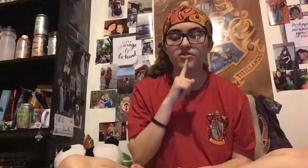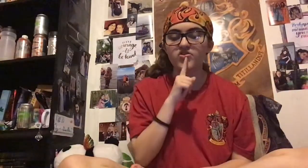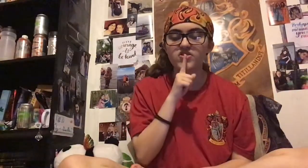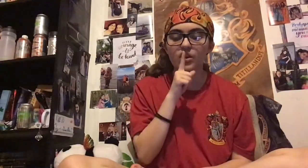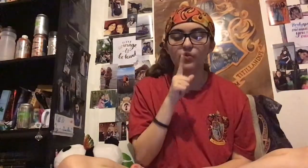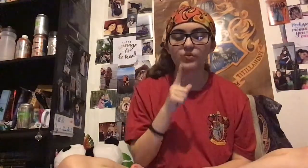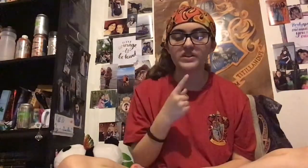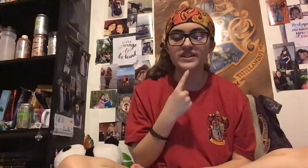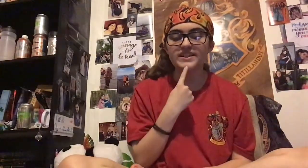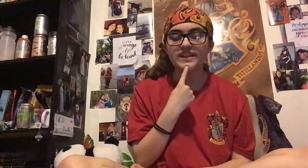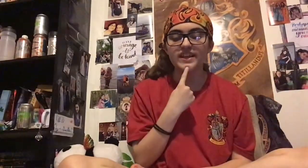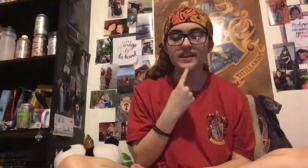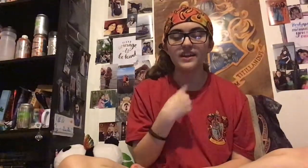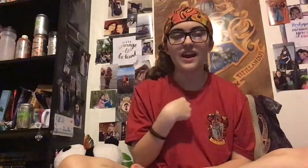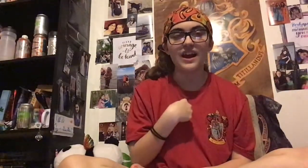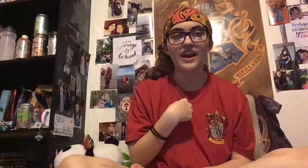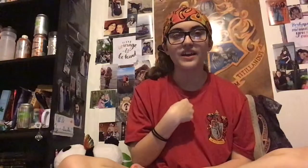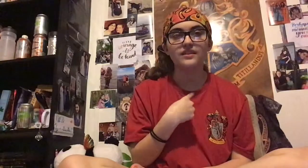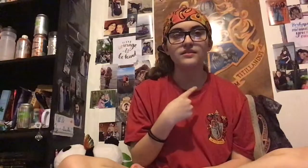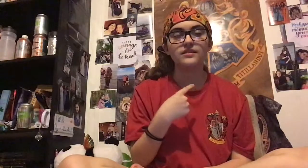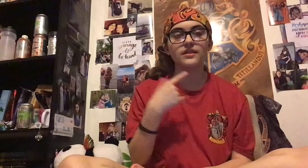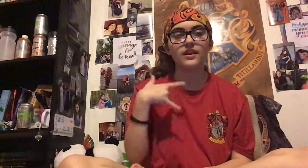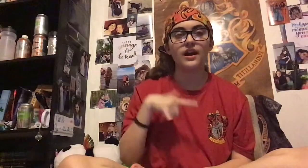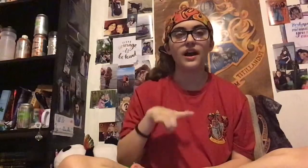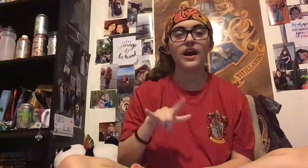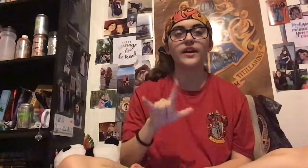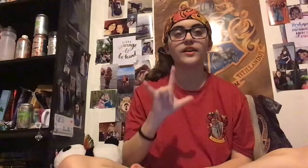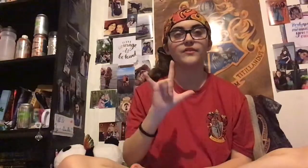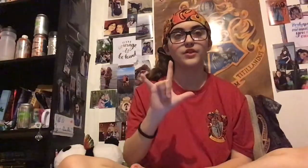They're really saying I I love you